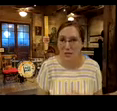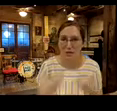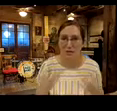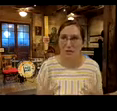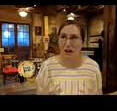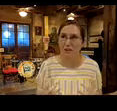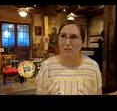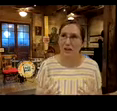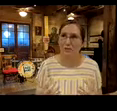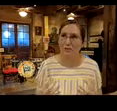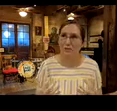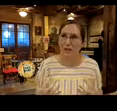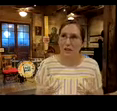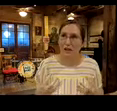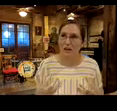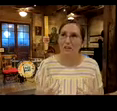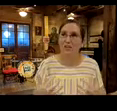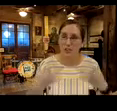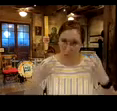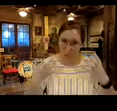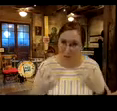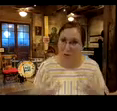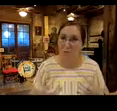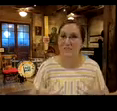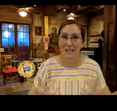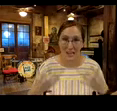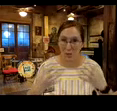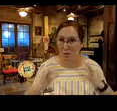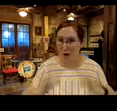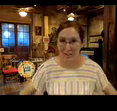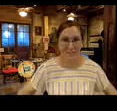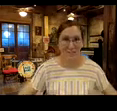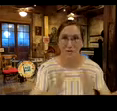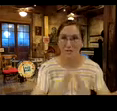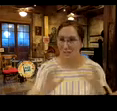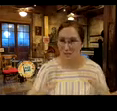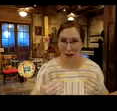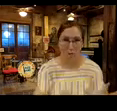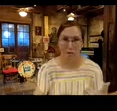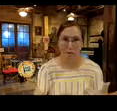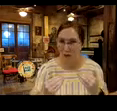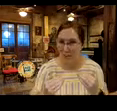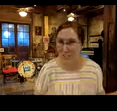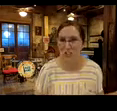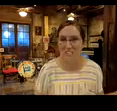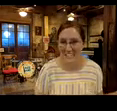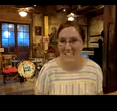we use a lot of just rhythm steady with body sequences and to help him transition in